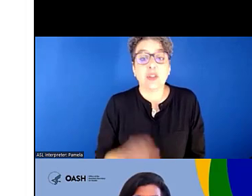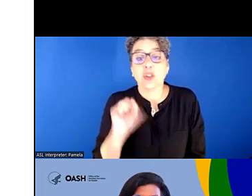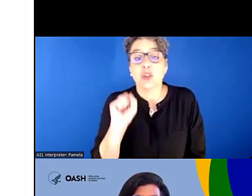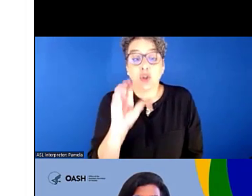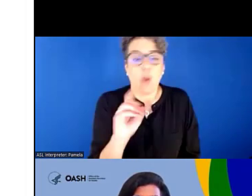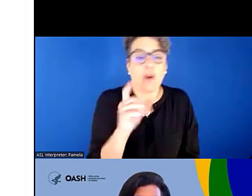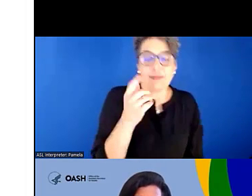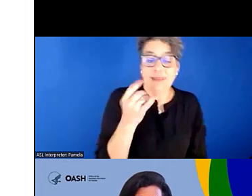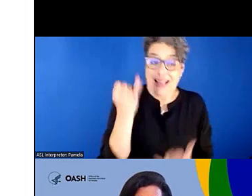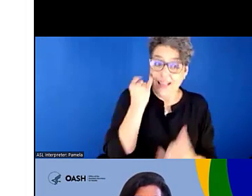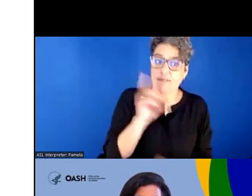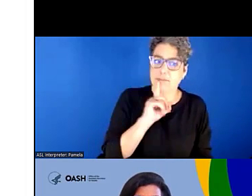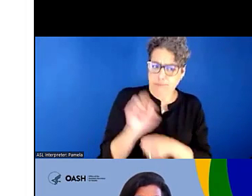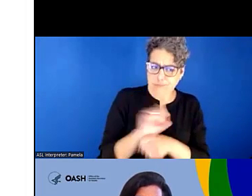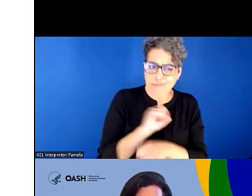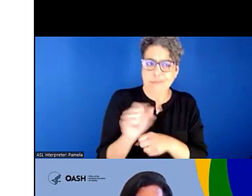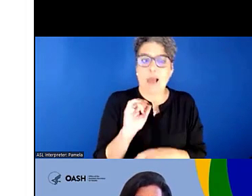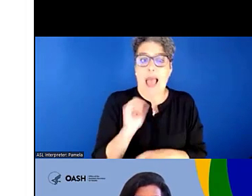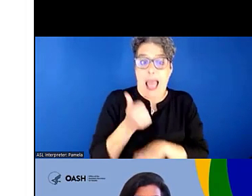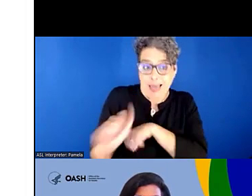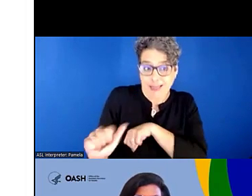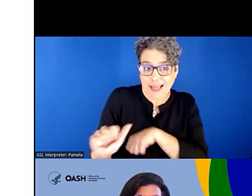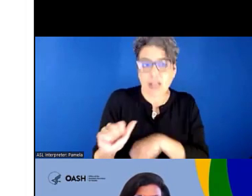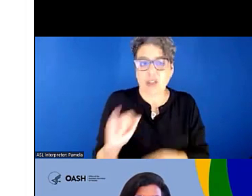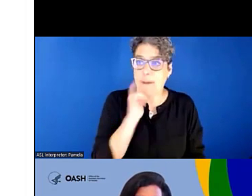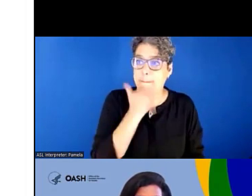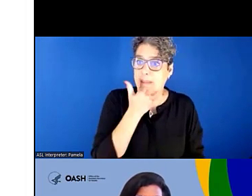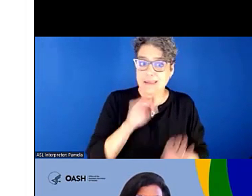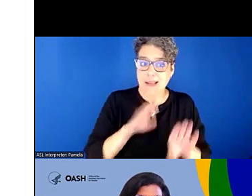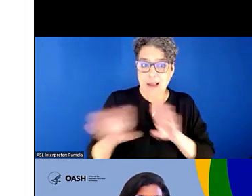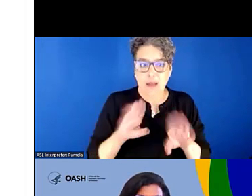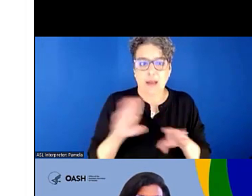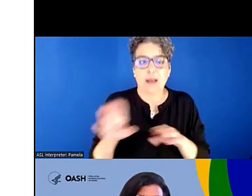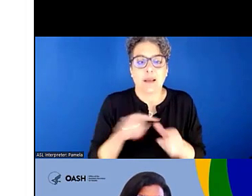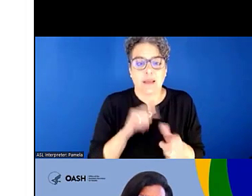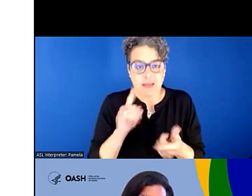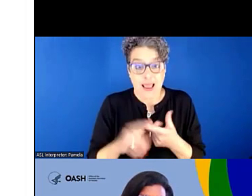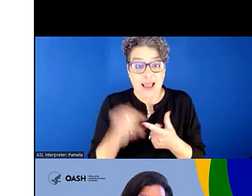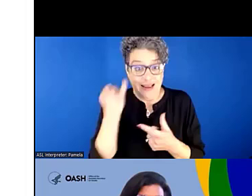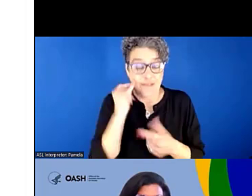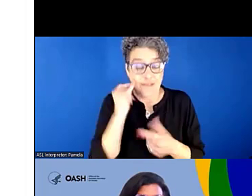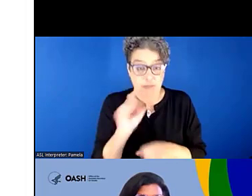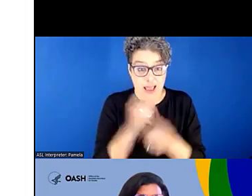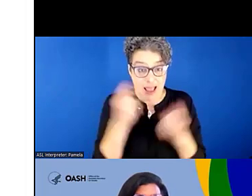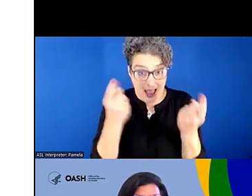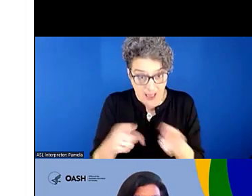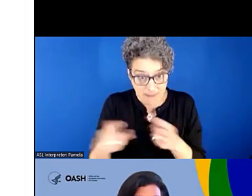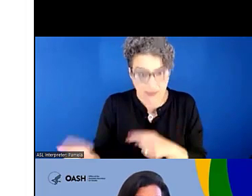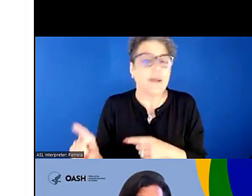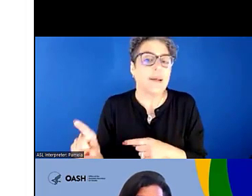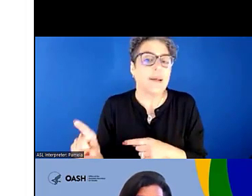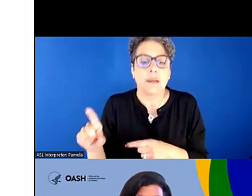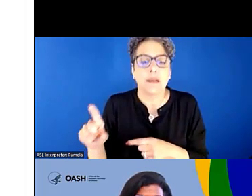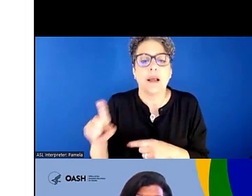Public Health Service definition under definition of PHS Regulation, the allegation should be proven